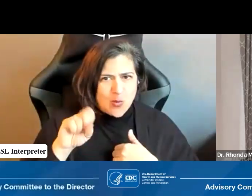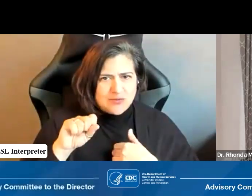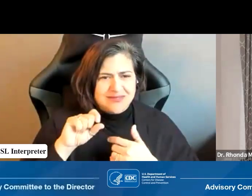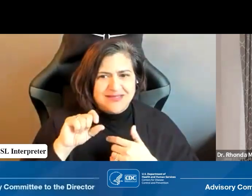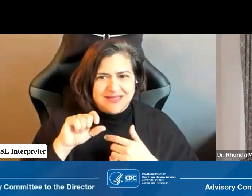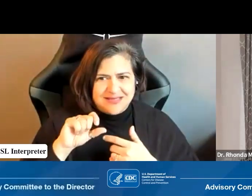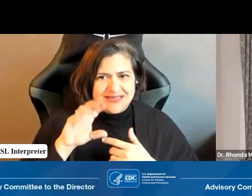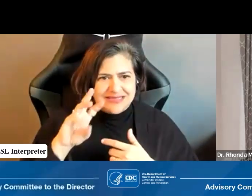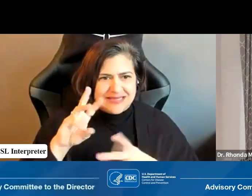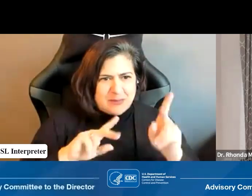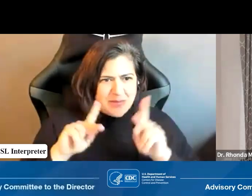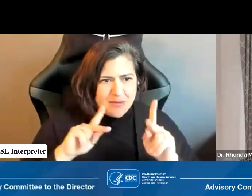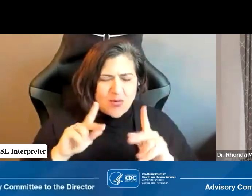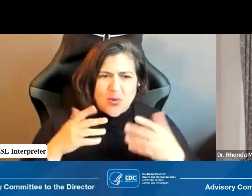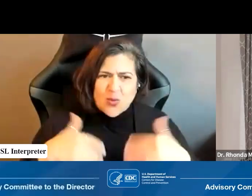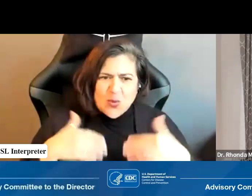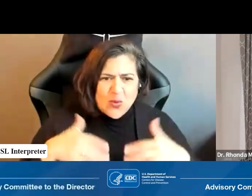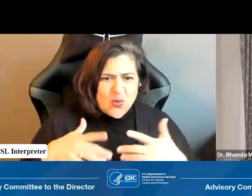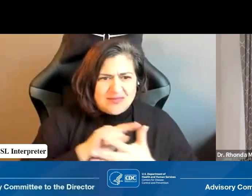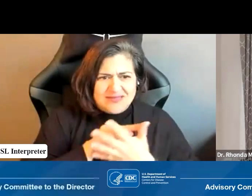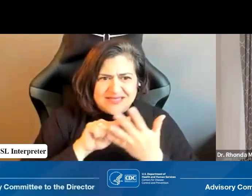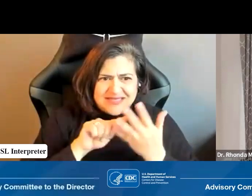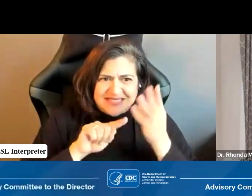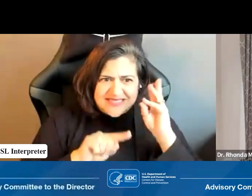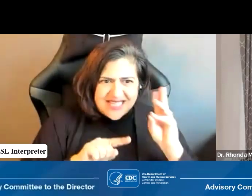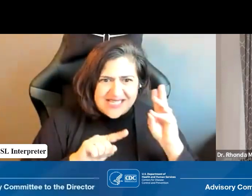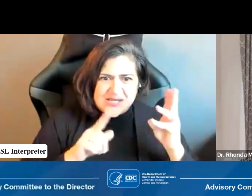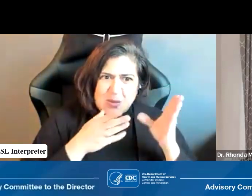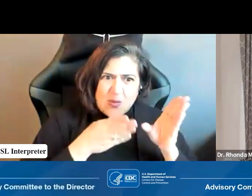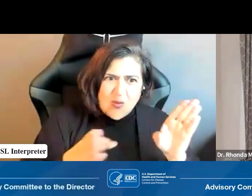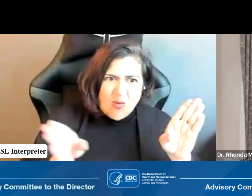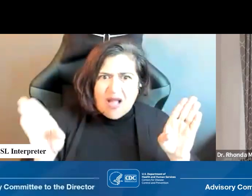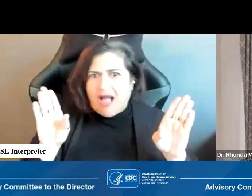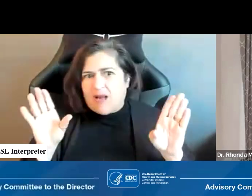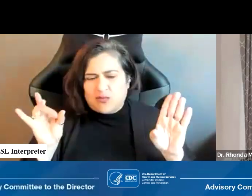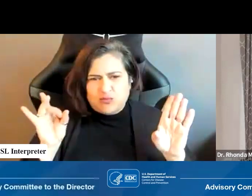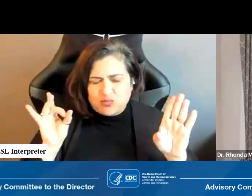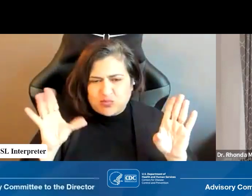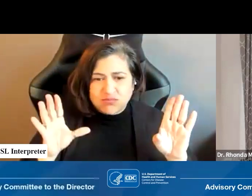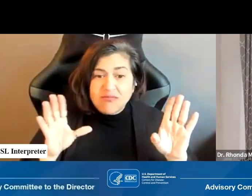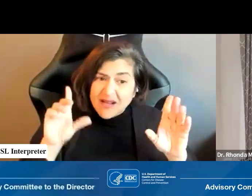And all of those things need to be addressed. It's just absolutely just ginormous.